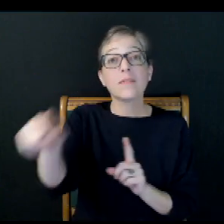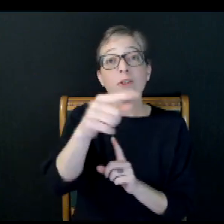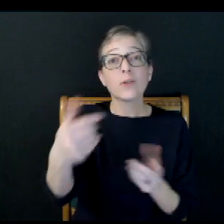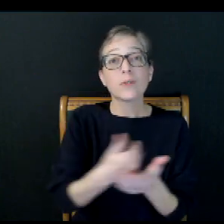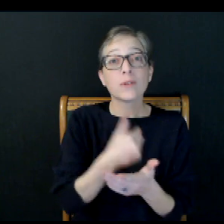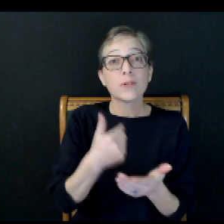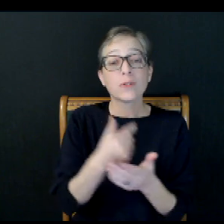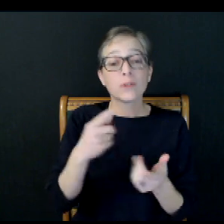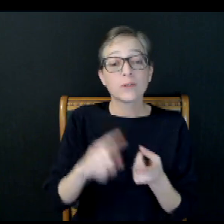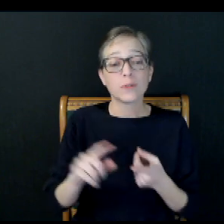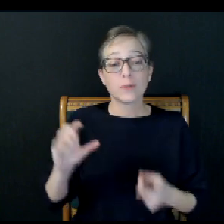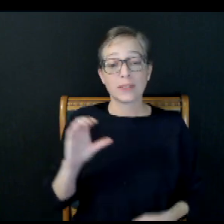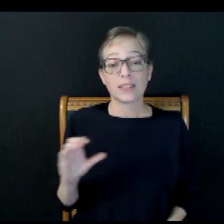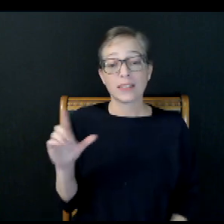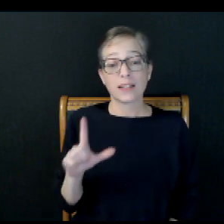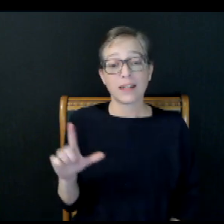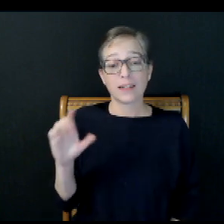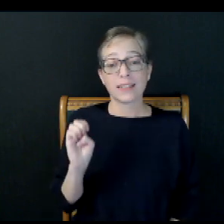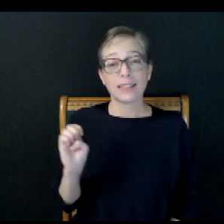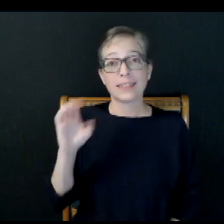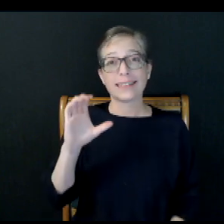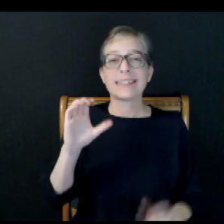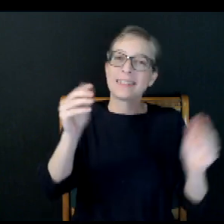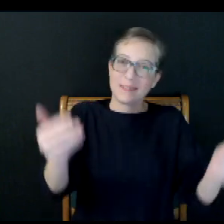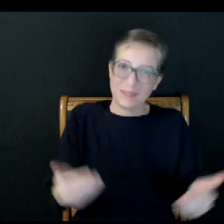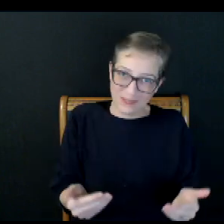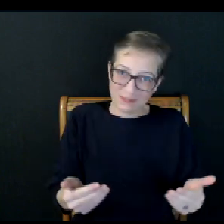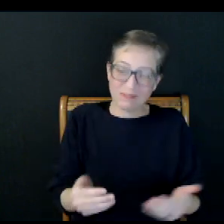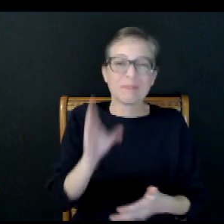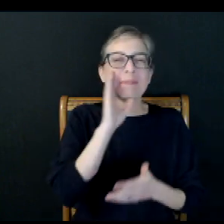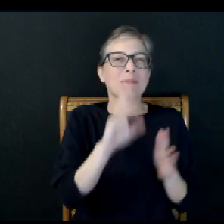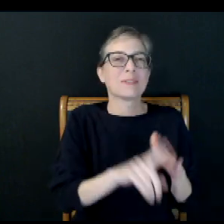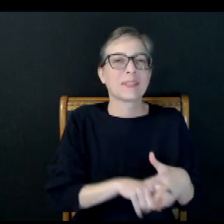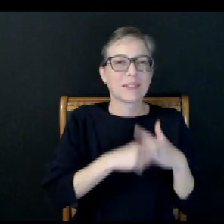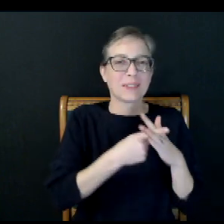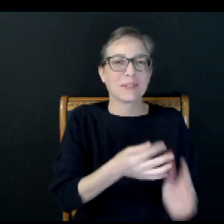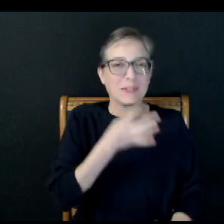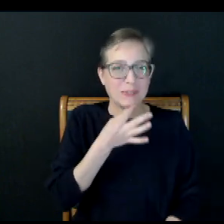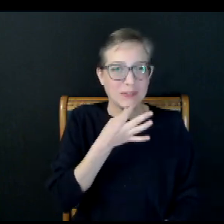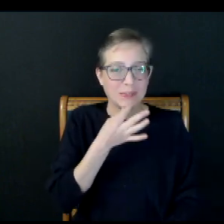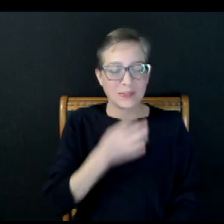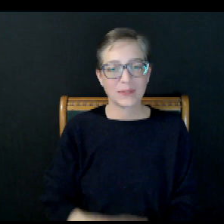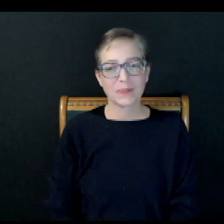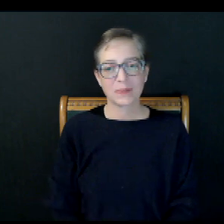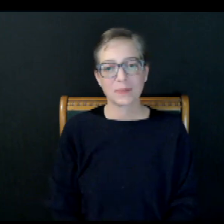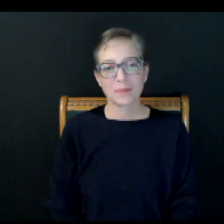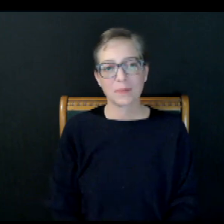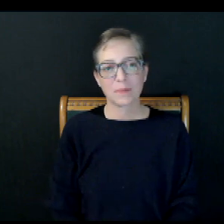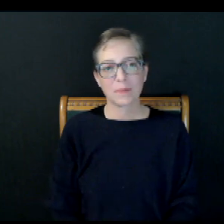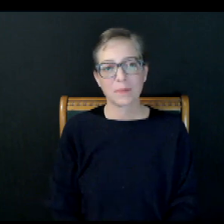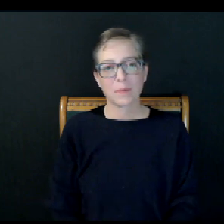We'll be getting started shortly. We'll be waiting a few moments to